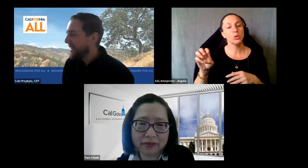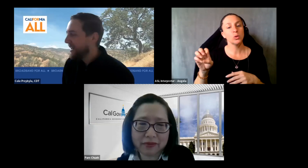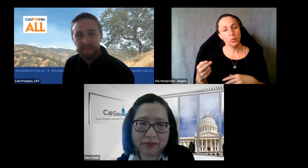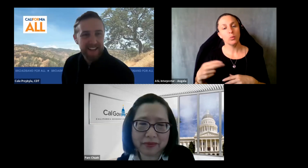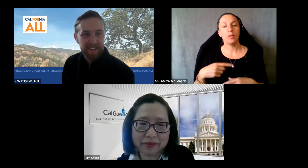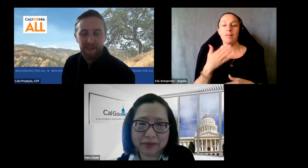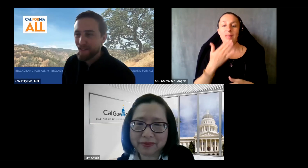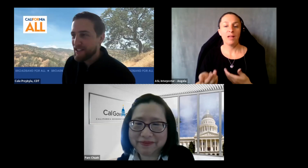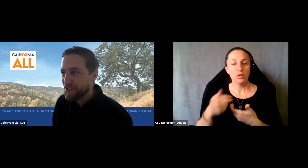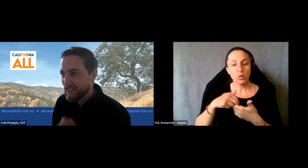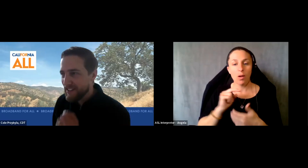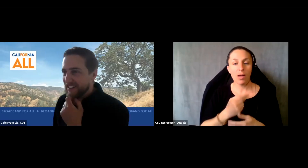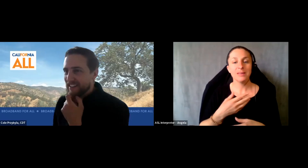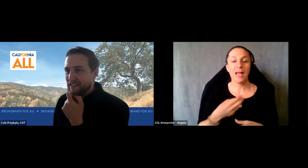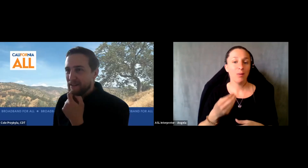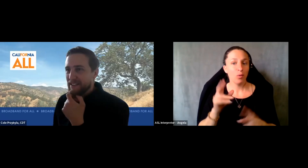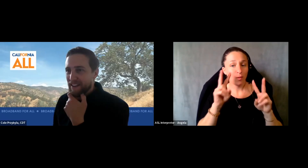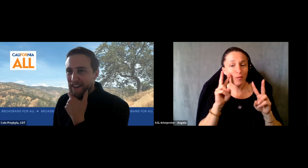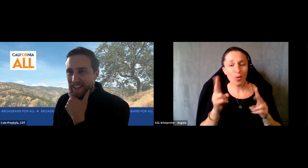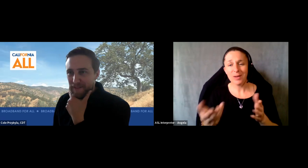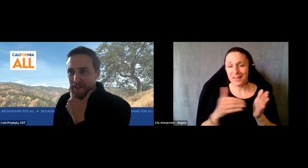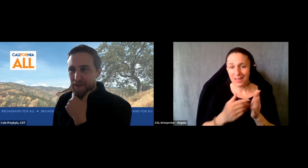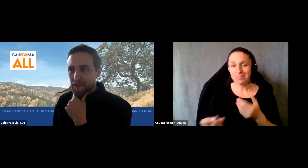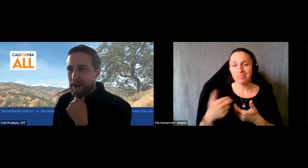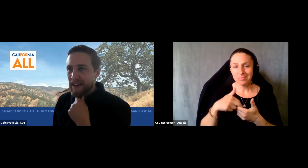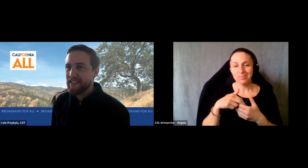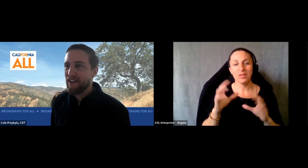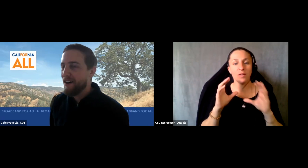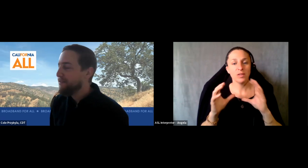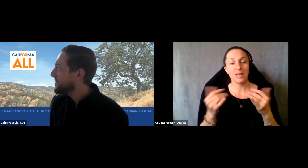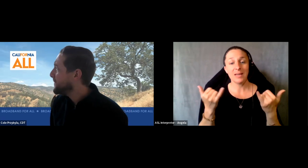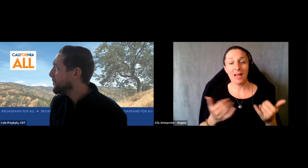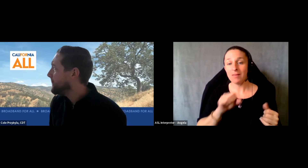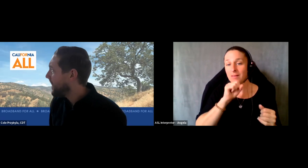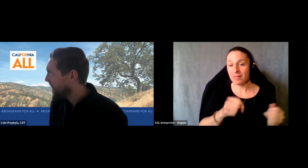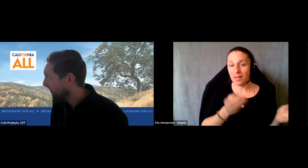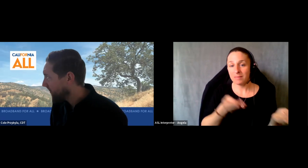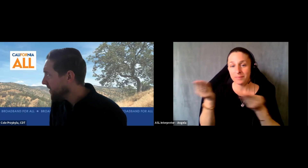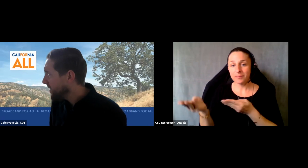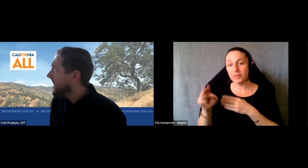to having you again at the conversation. And so now I'd love to pass it off to Brian Carter,